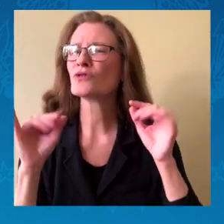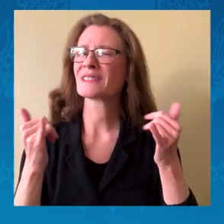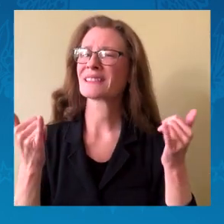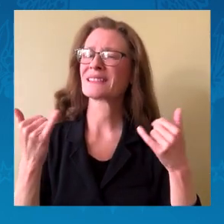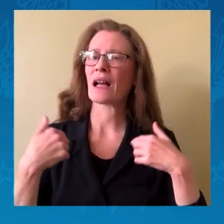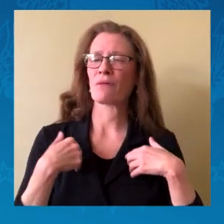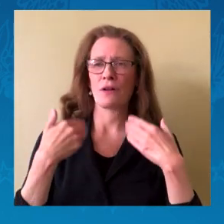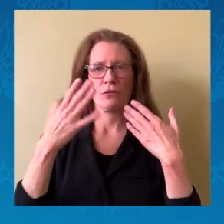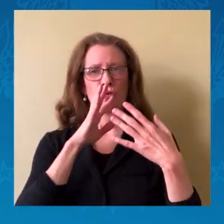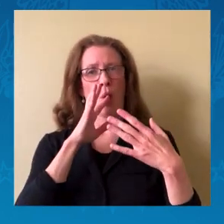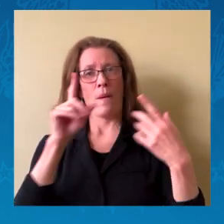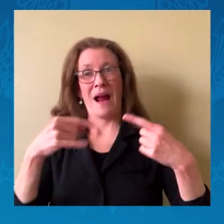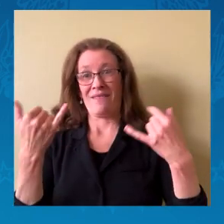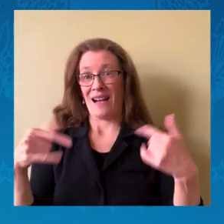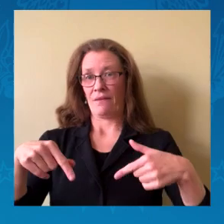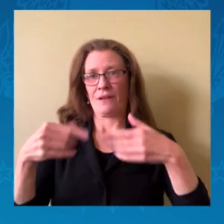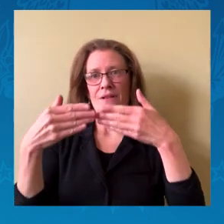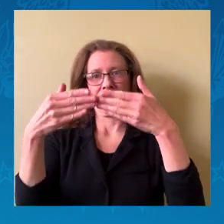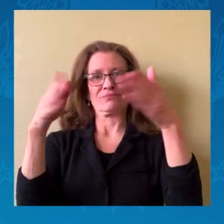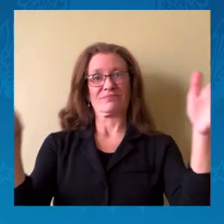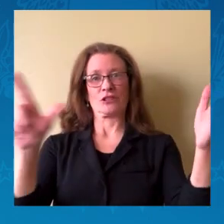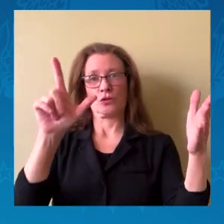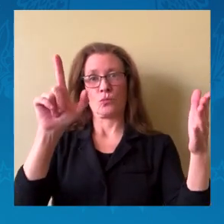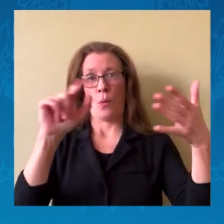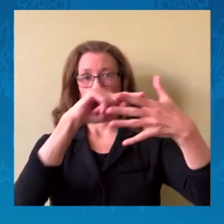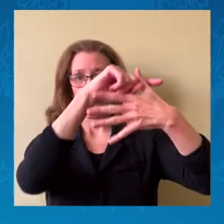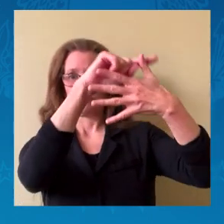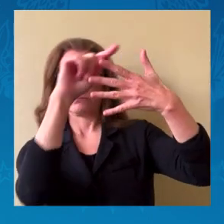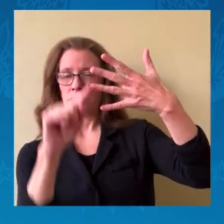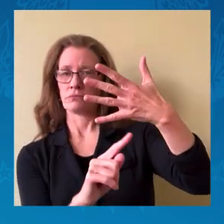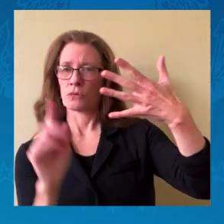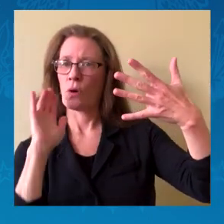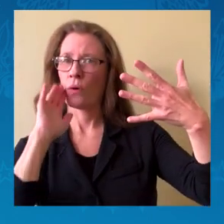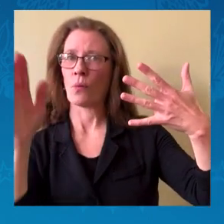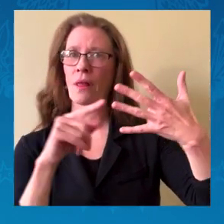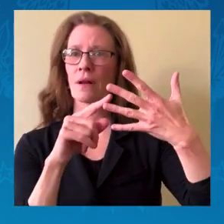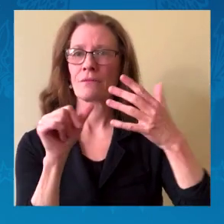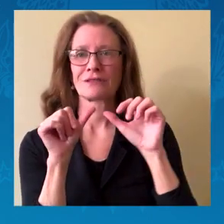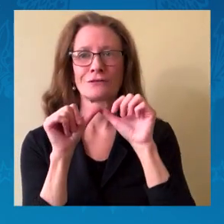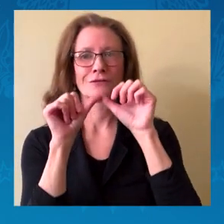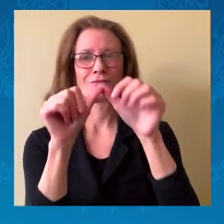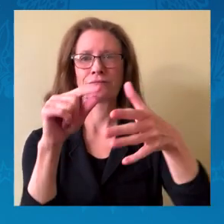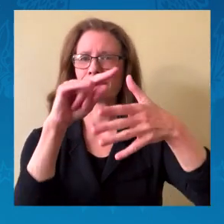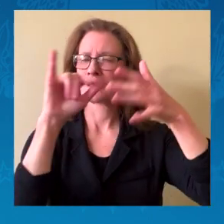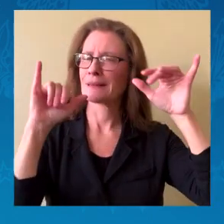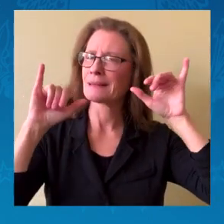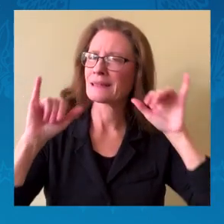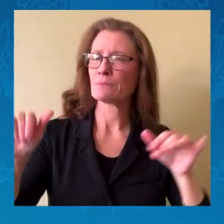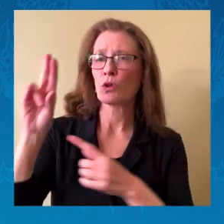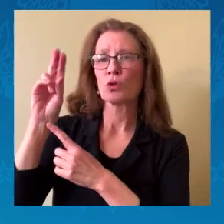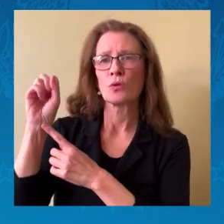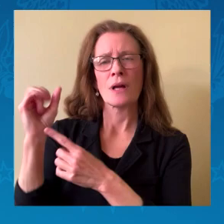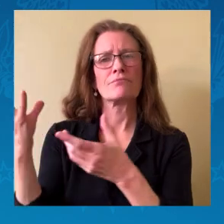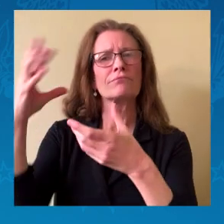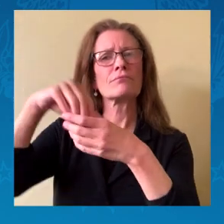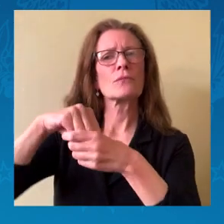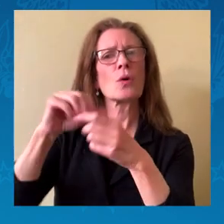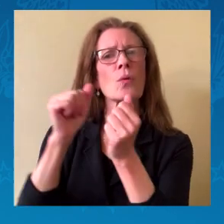and continue to lead U.S. participation and follow on ELTs Working Group, which addresses the implementation of guidelines,